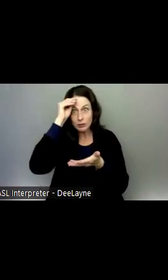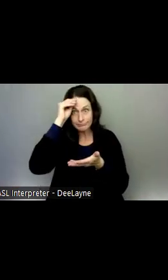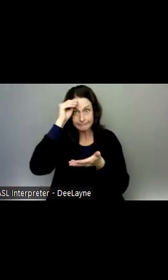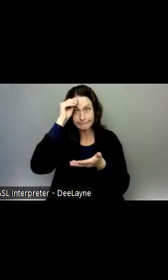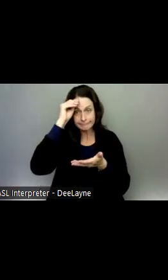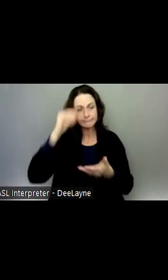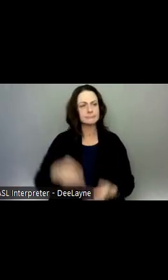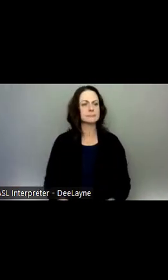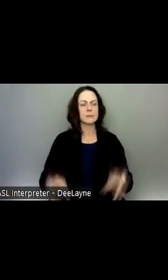topic tracks,